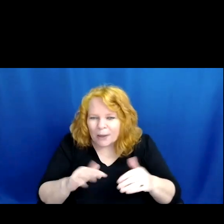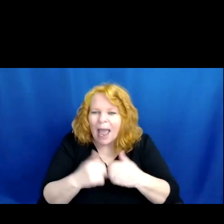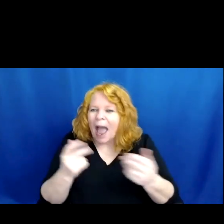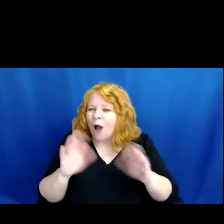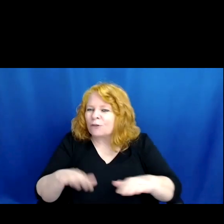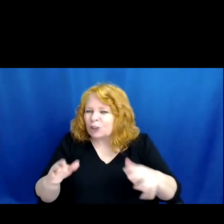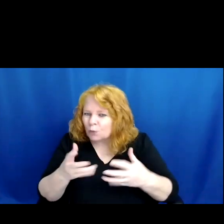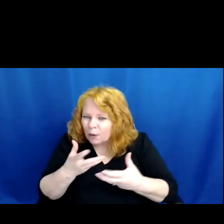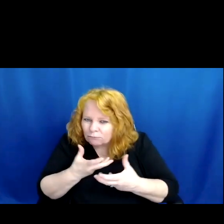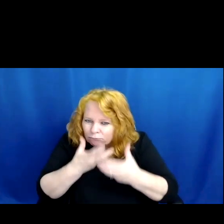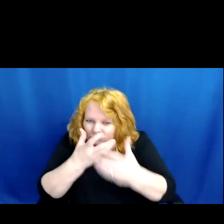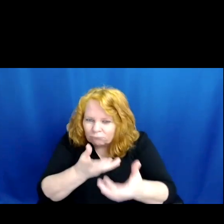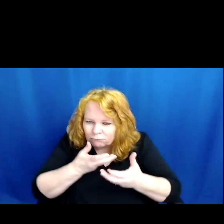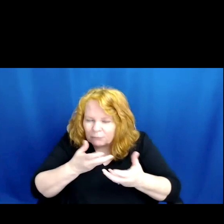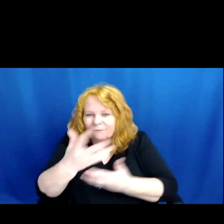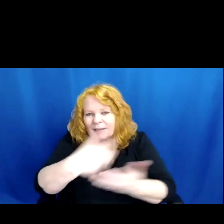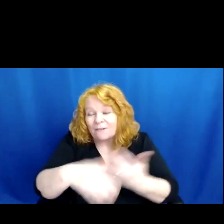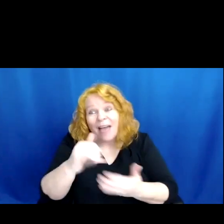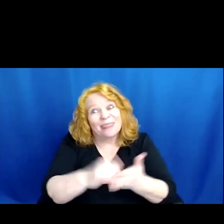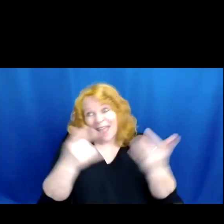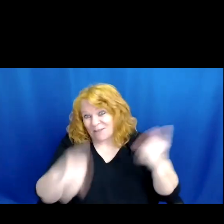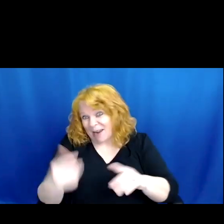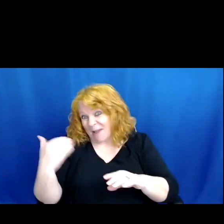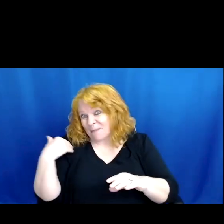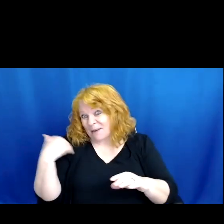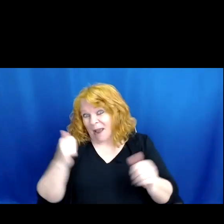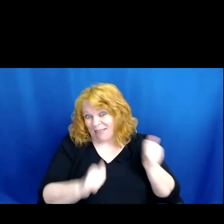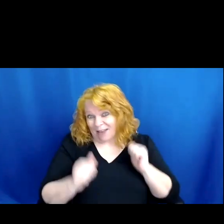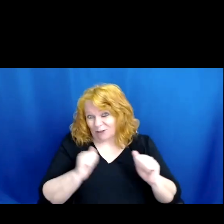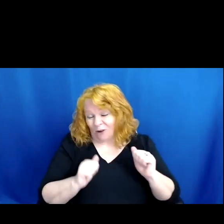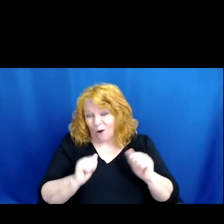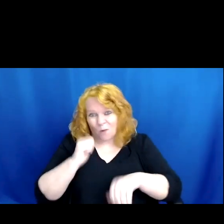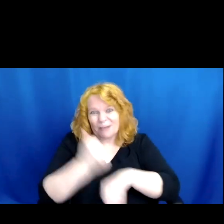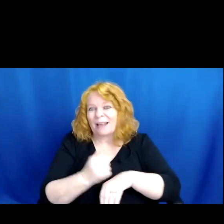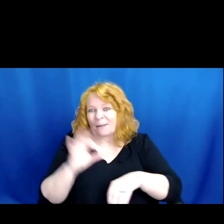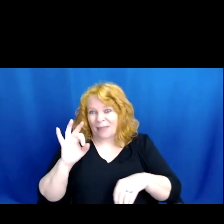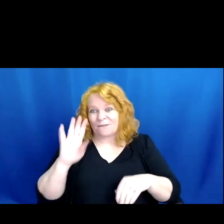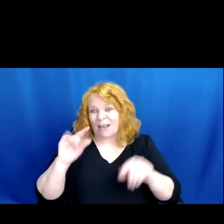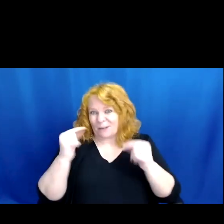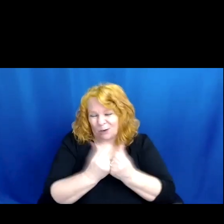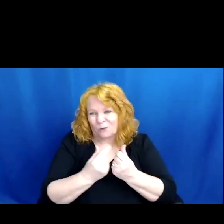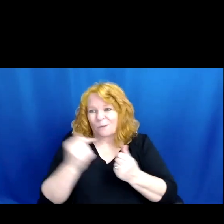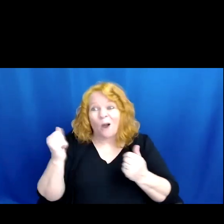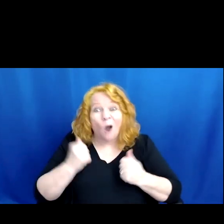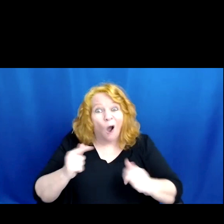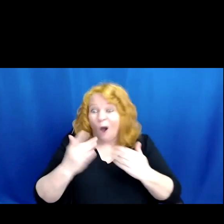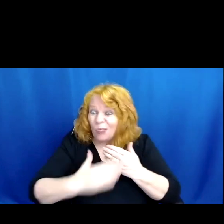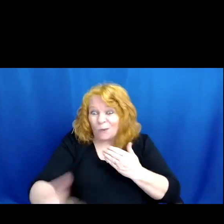That is what happened in the last show. We had that Facebook group running all the way through the show. It was just really fantastic.